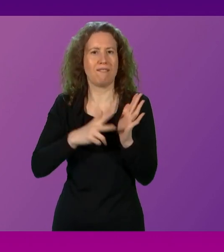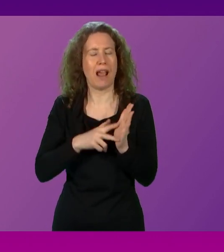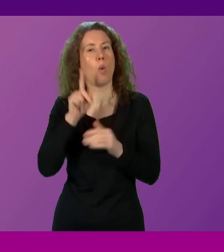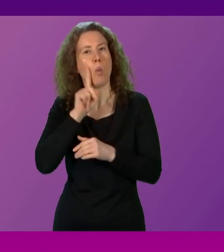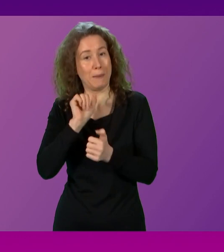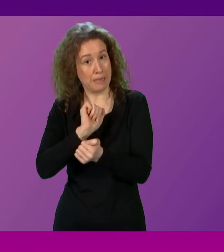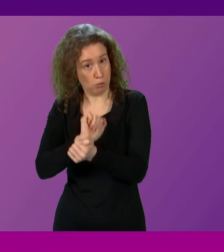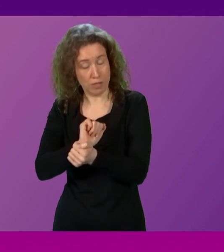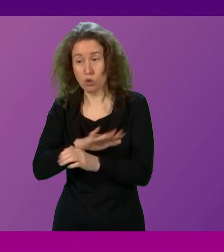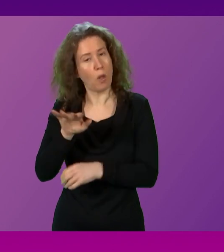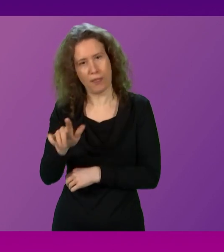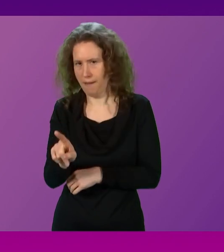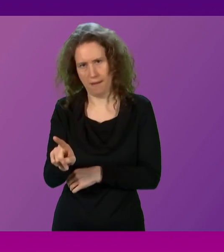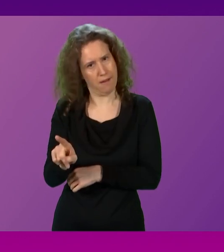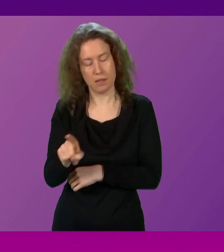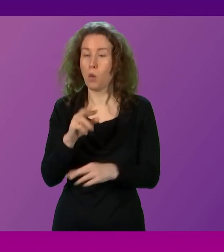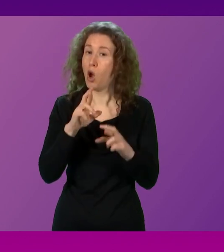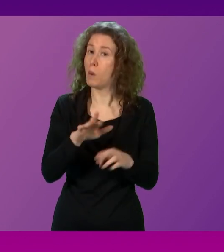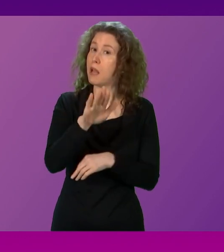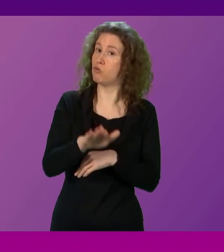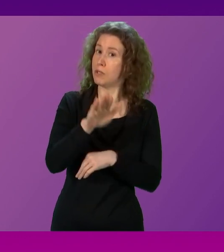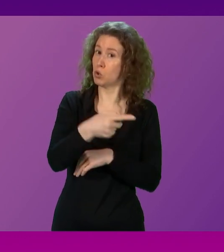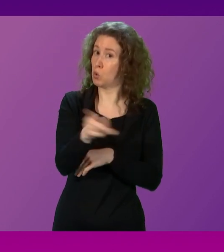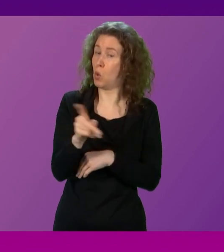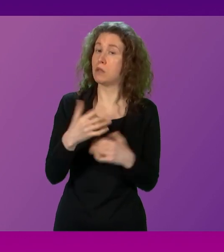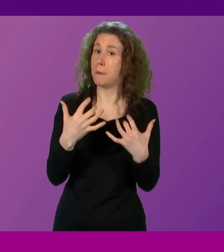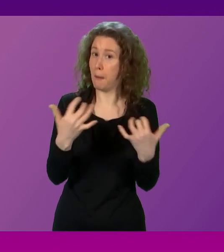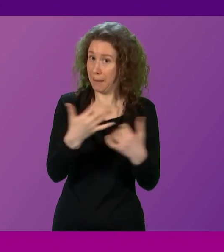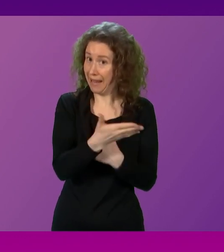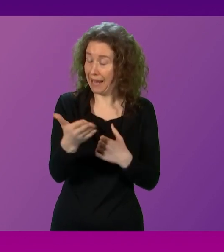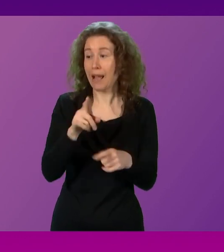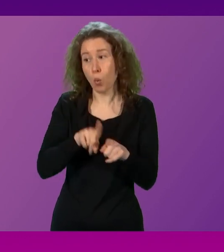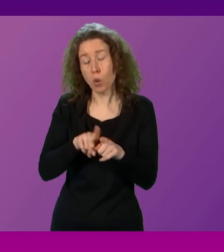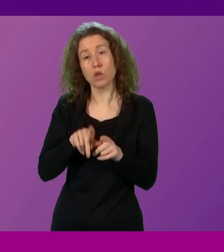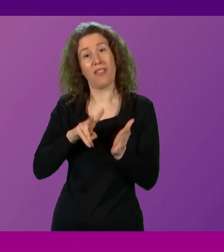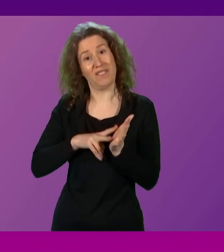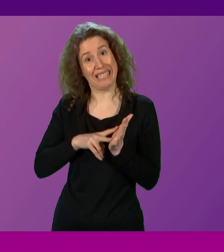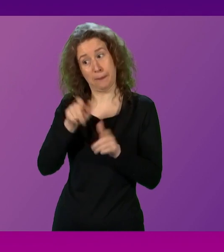hope that that provides assurance to the public, not least the victims in this particular case.